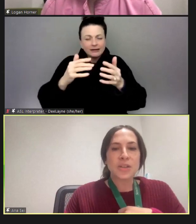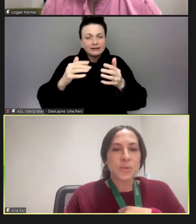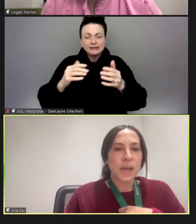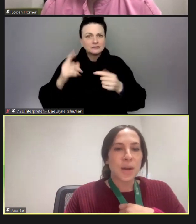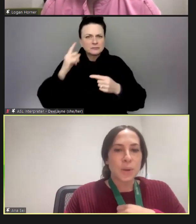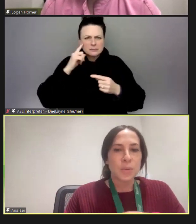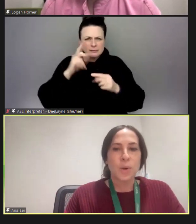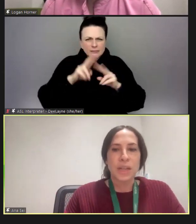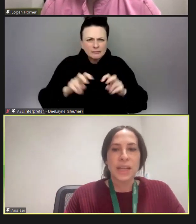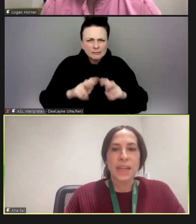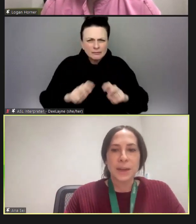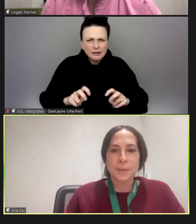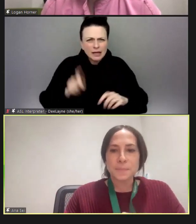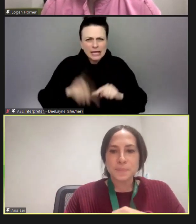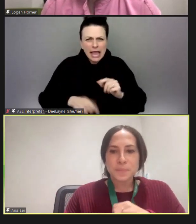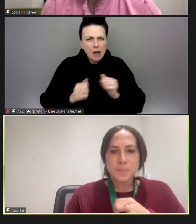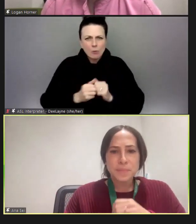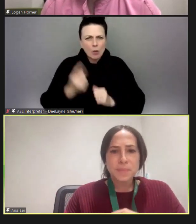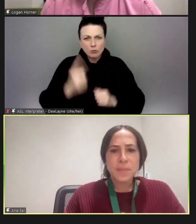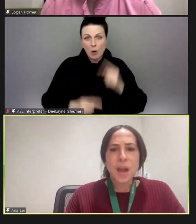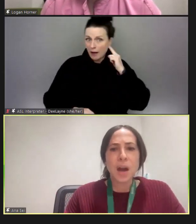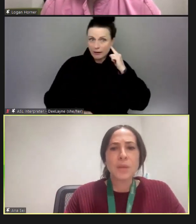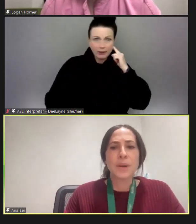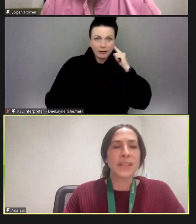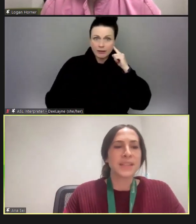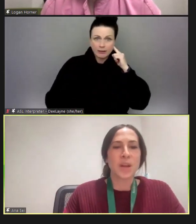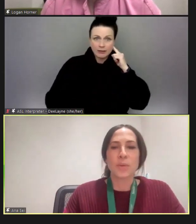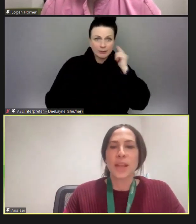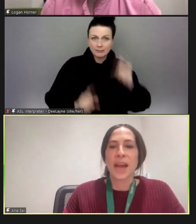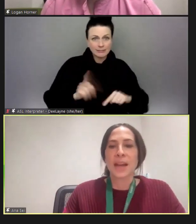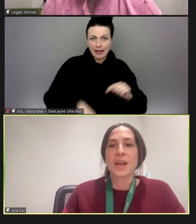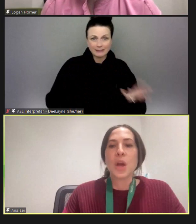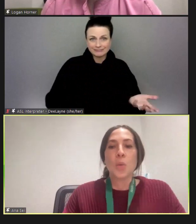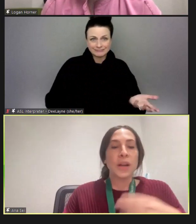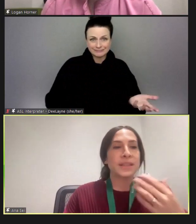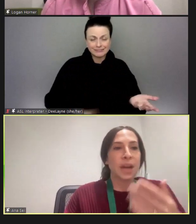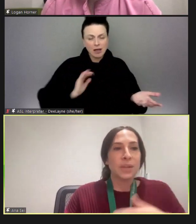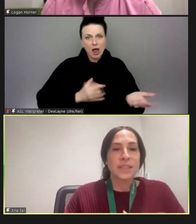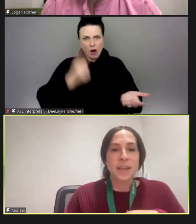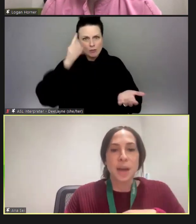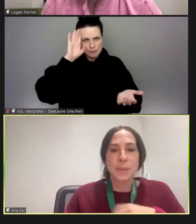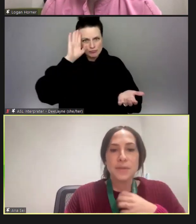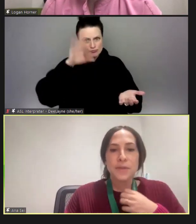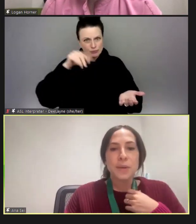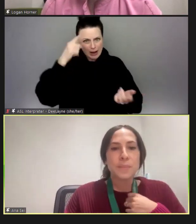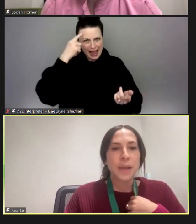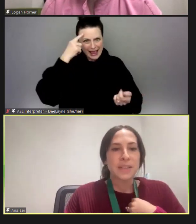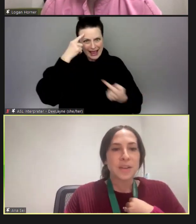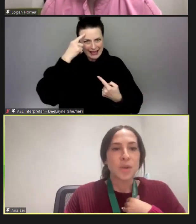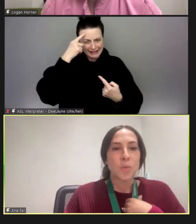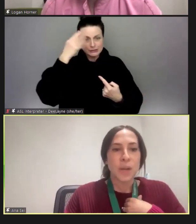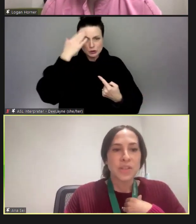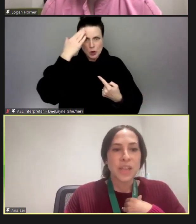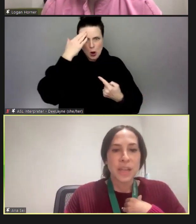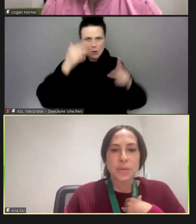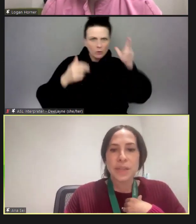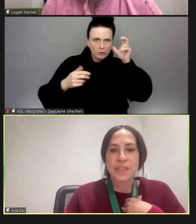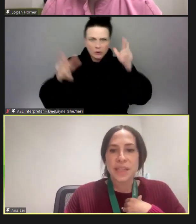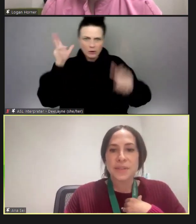do that with one ear our brains know that where sound is